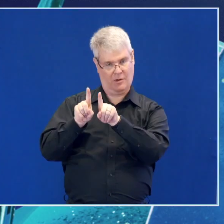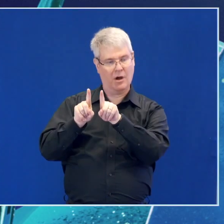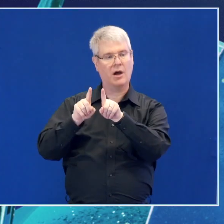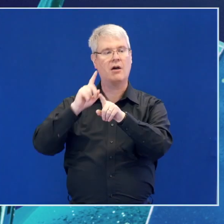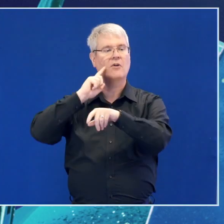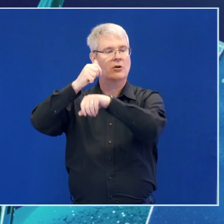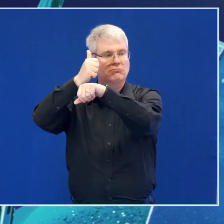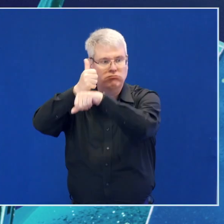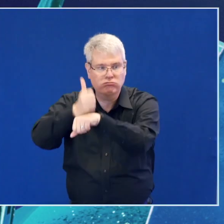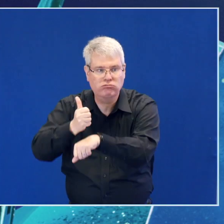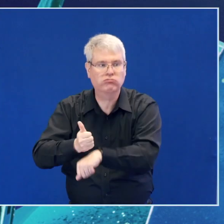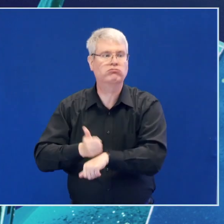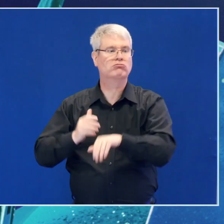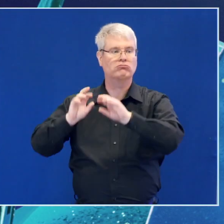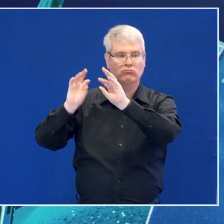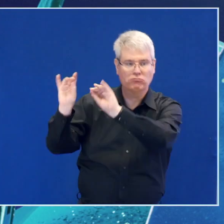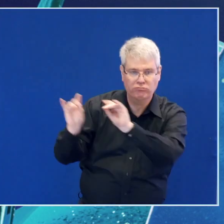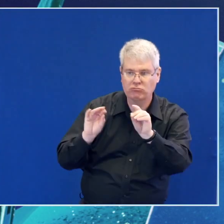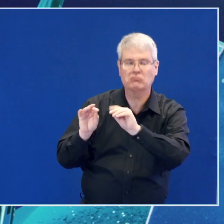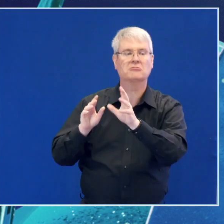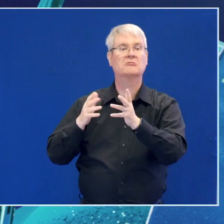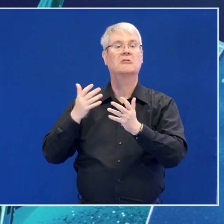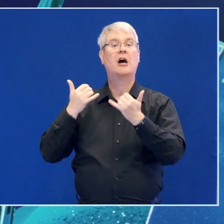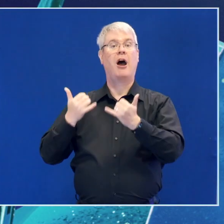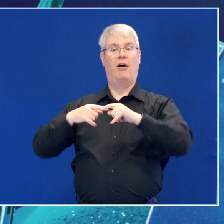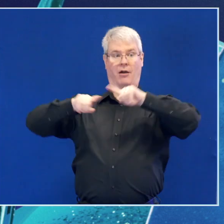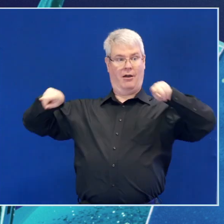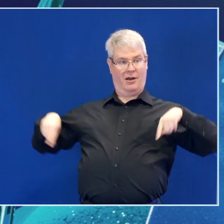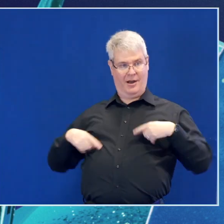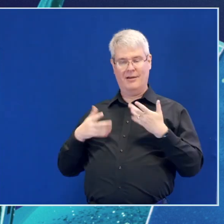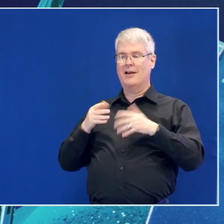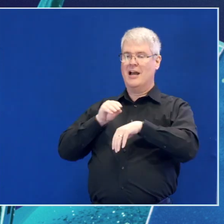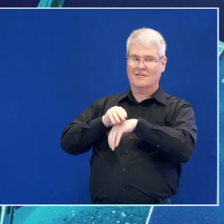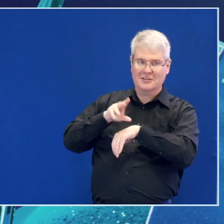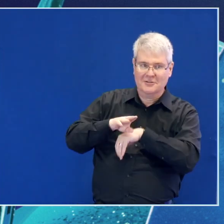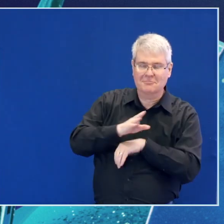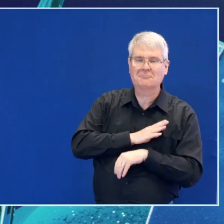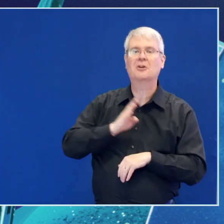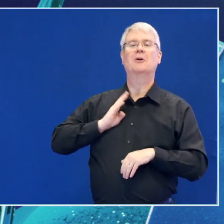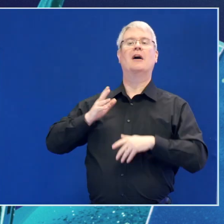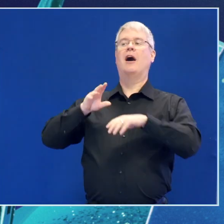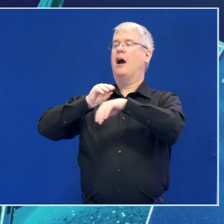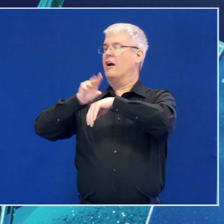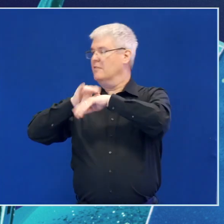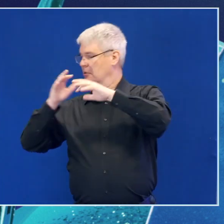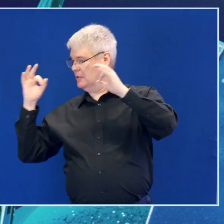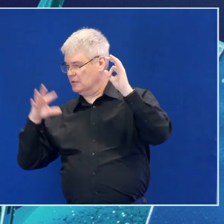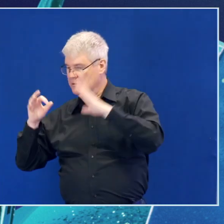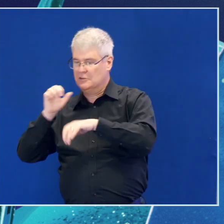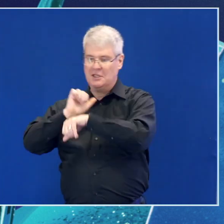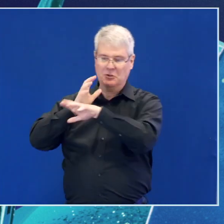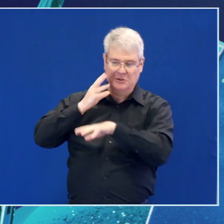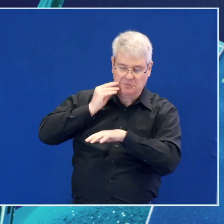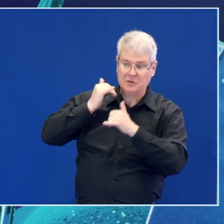committee, and also our global commercial accessibility program where we bring the message of accessibility to market